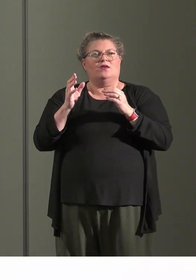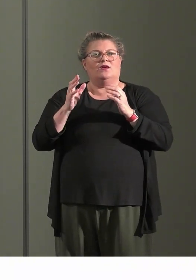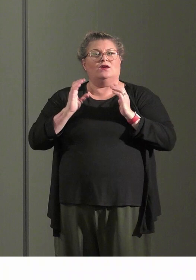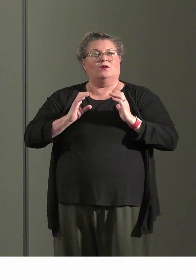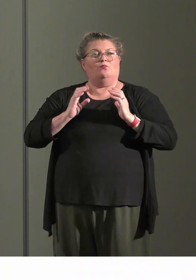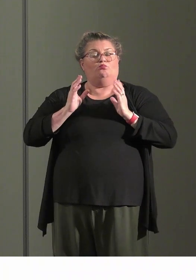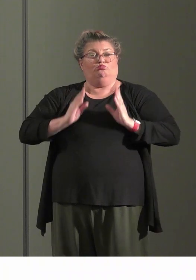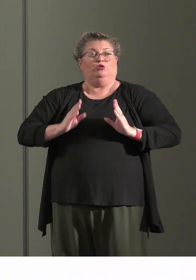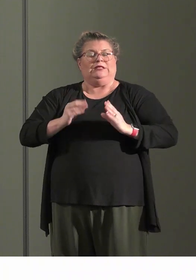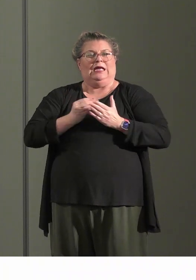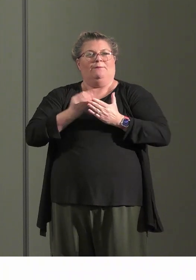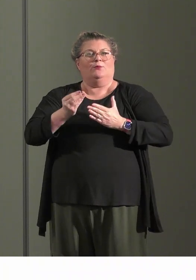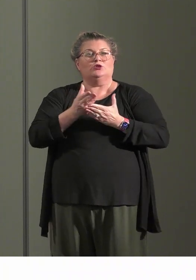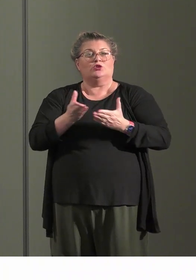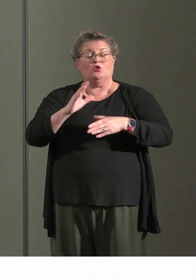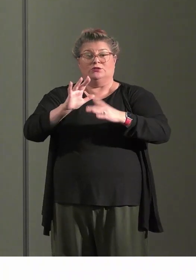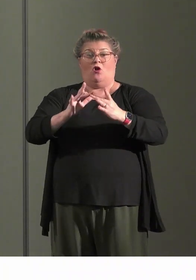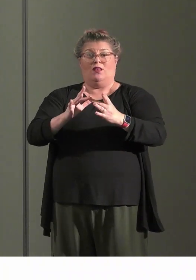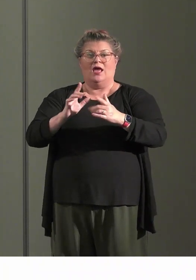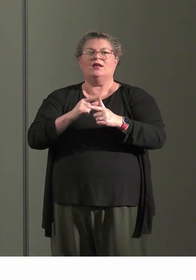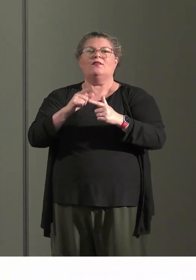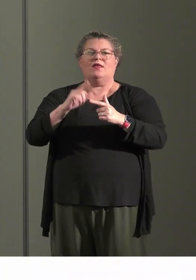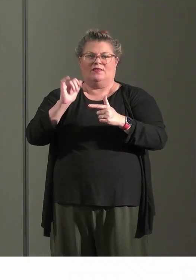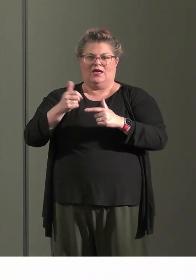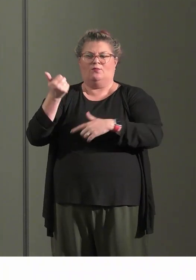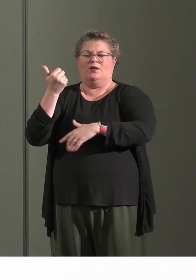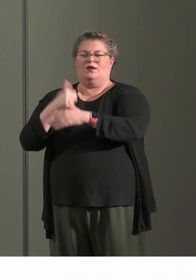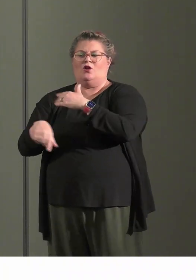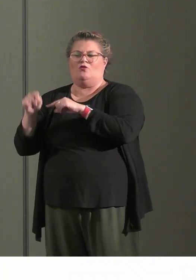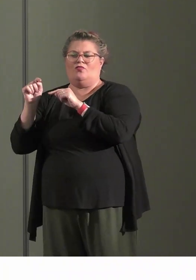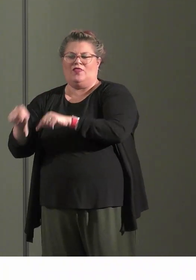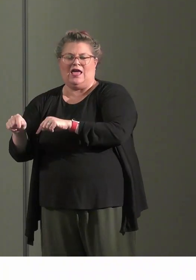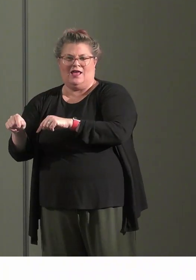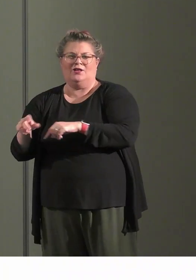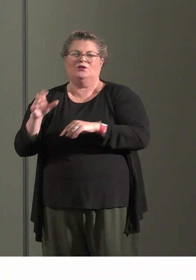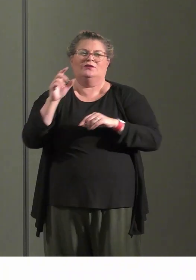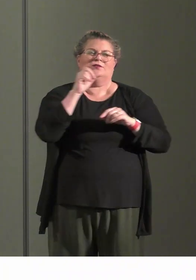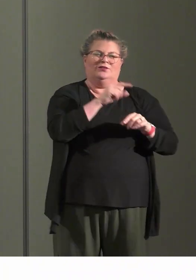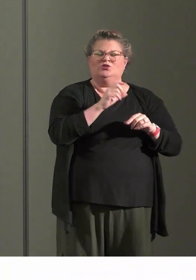that itself could fall within the law. Those are examples. Of some of